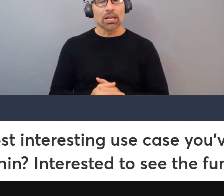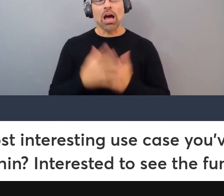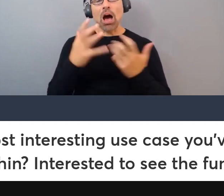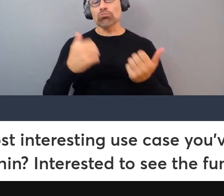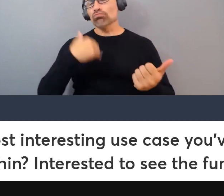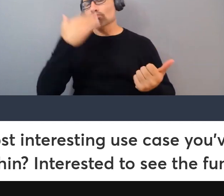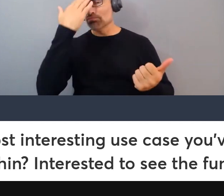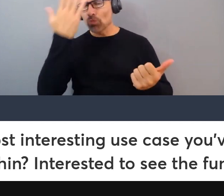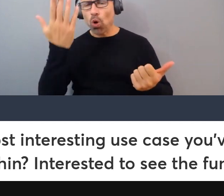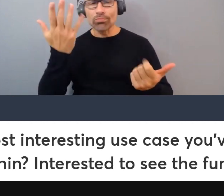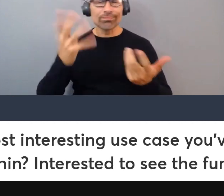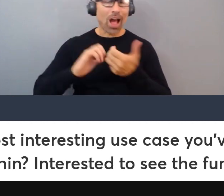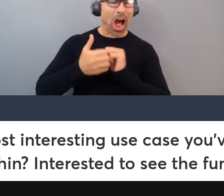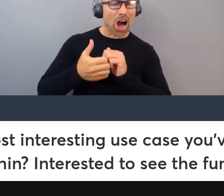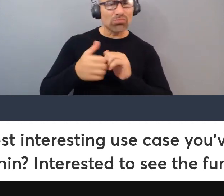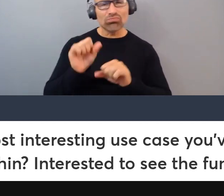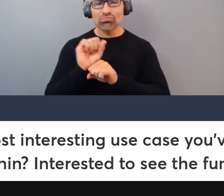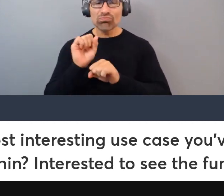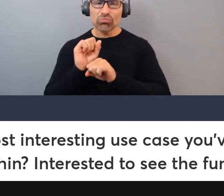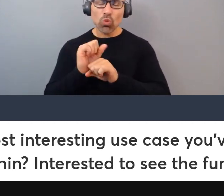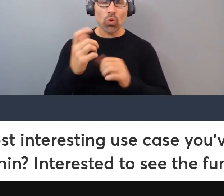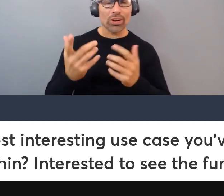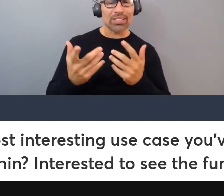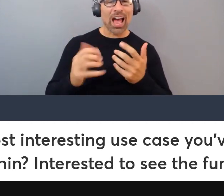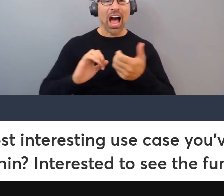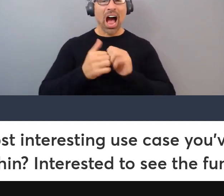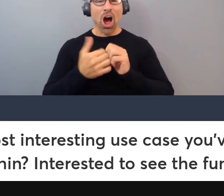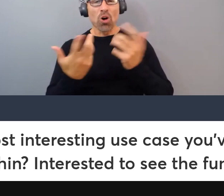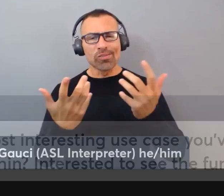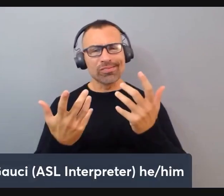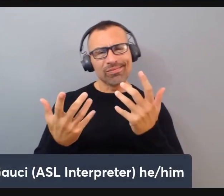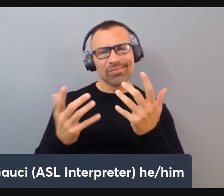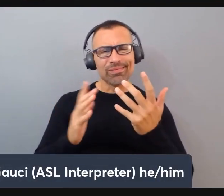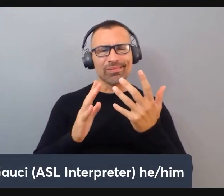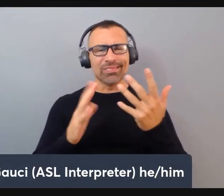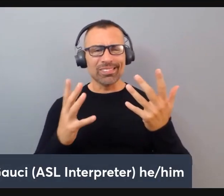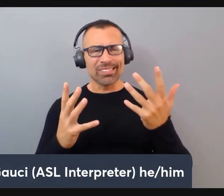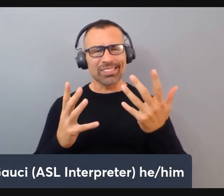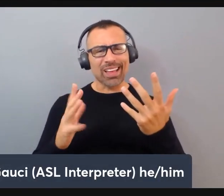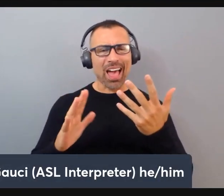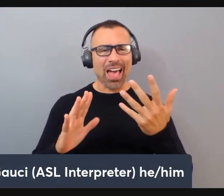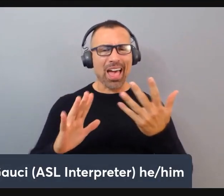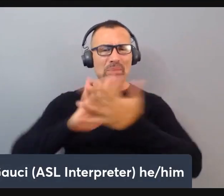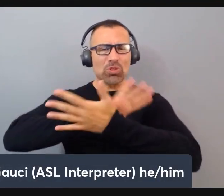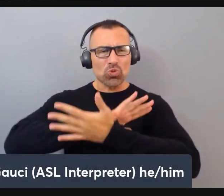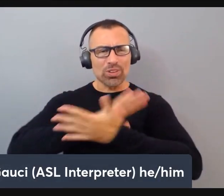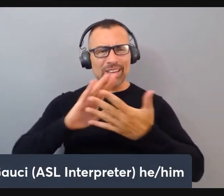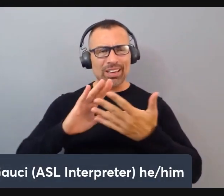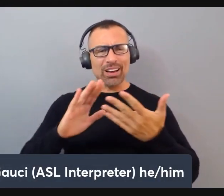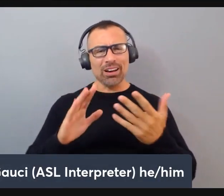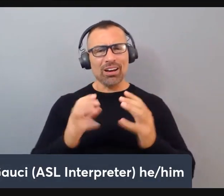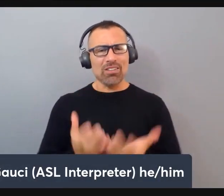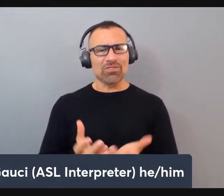or the functional ambiguity of containers. Interesting. So, I've seen a lot of different use cases.